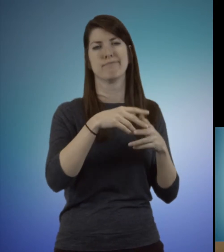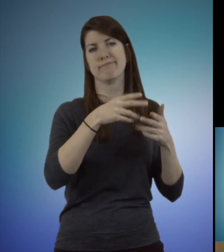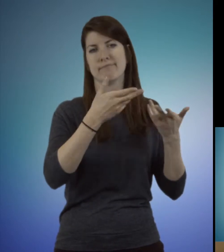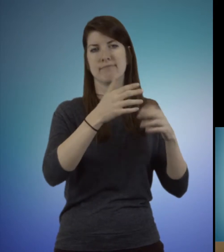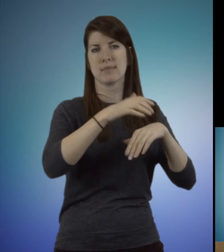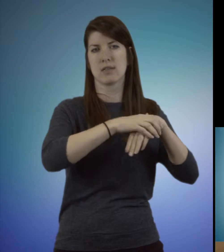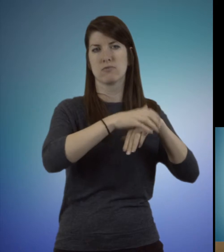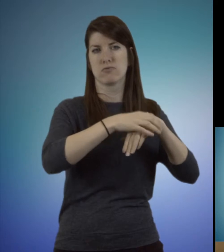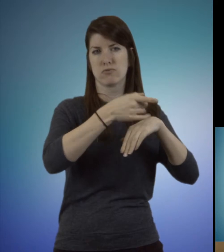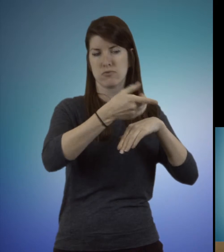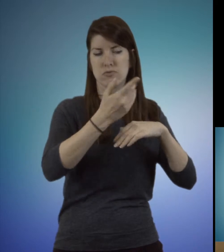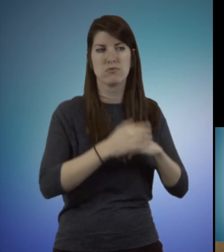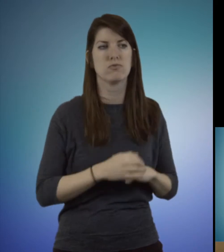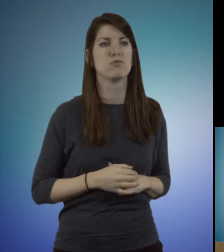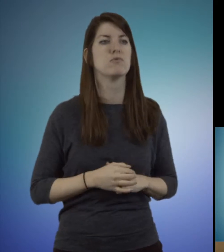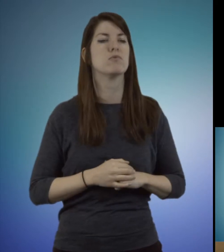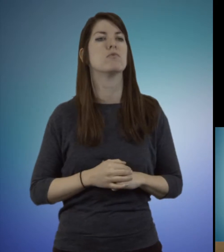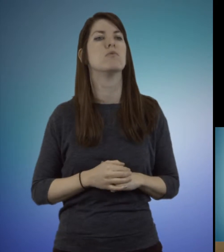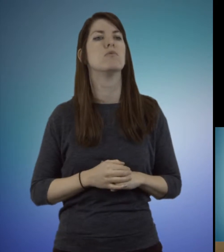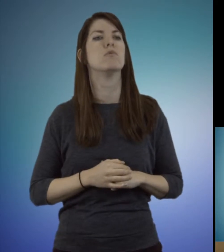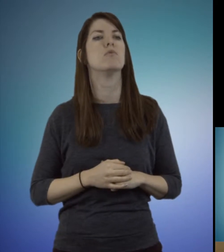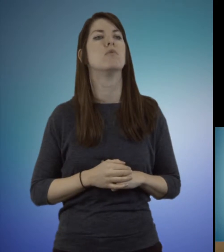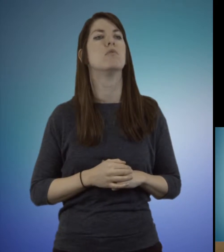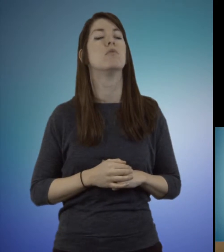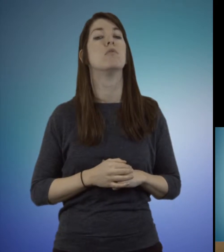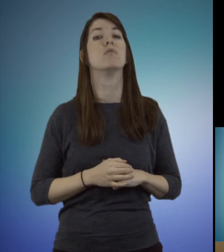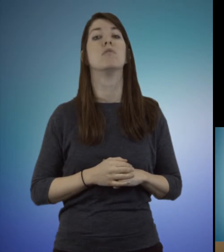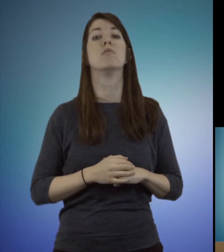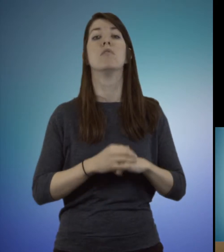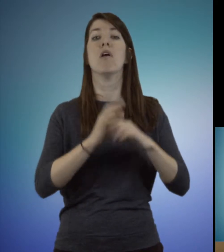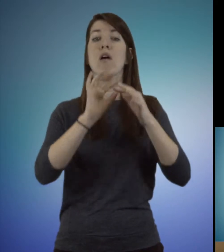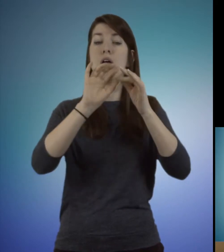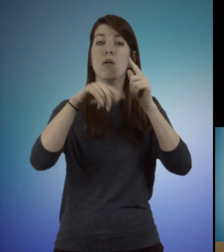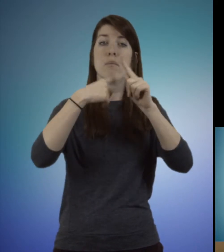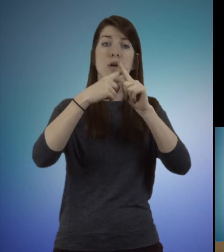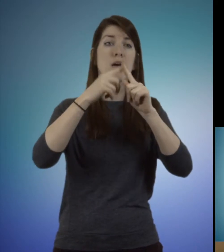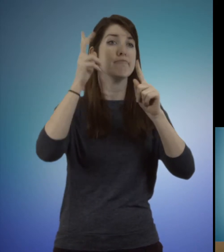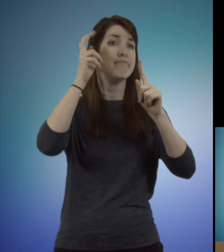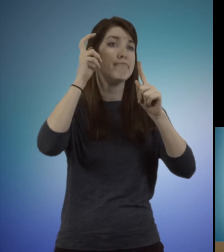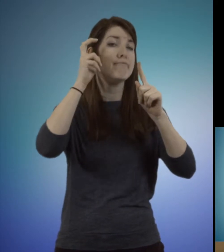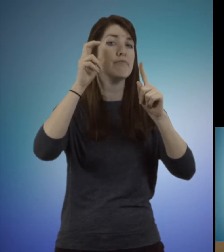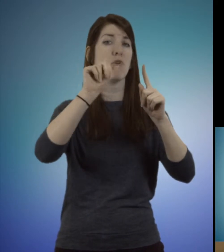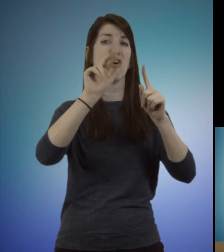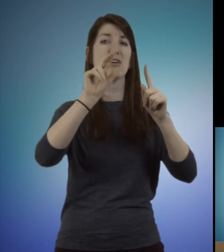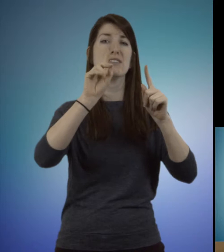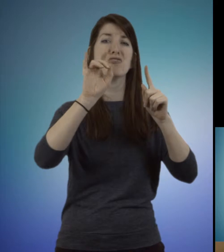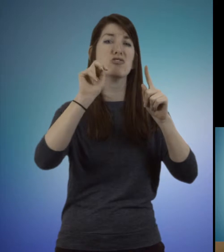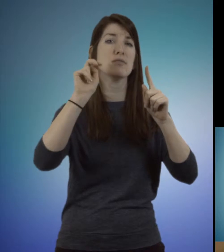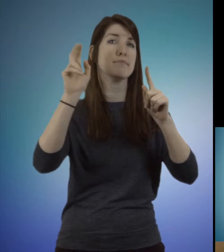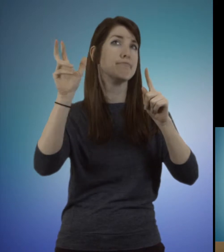When referring to listening or audition, we are referring to what a child can hear through their ears or with amplification.